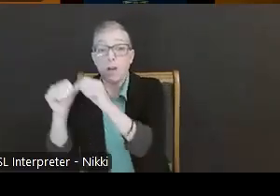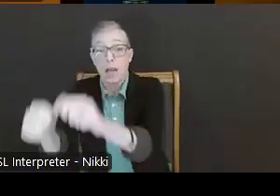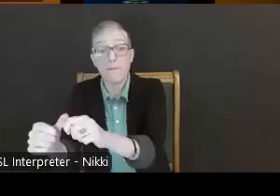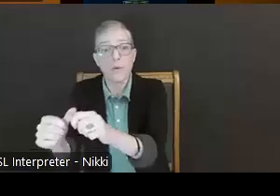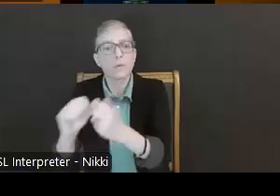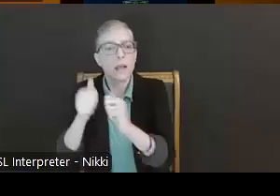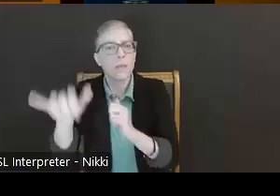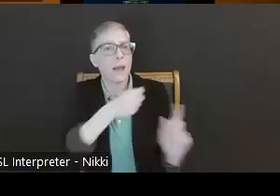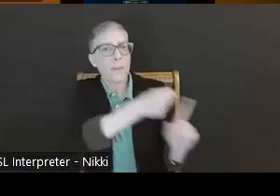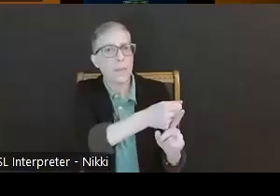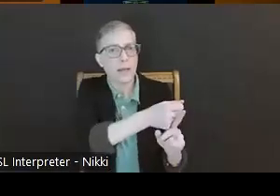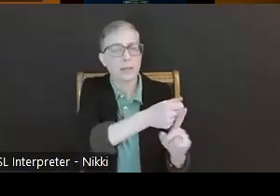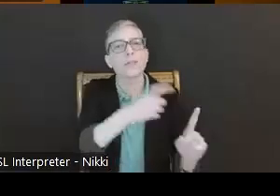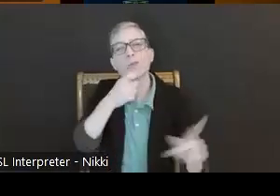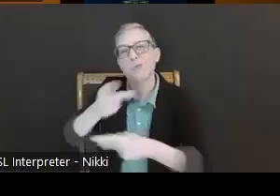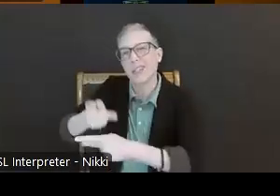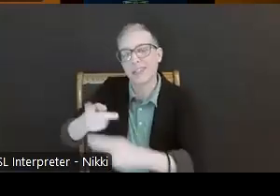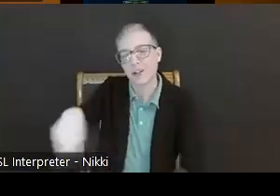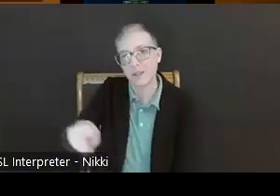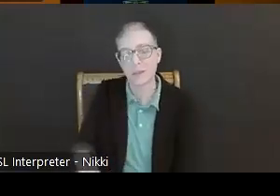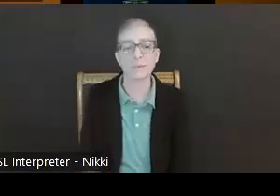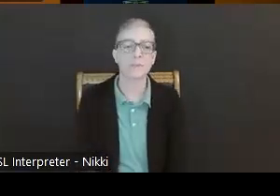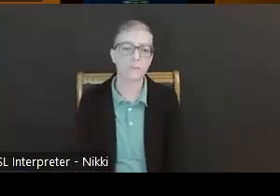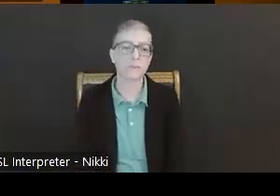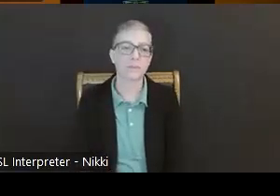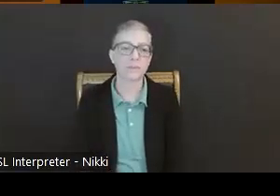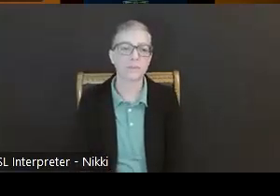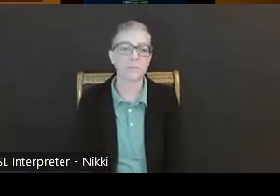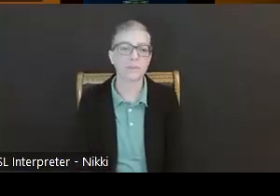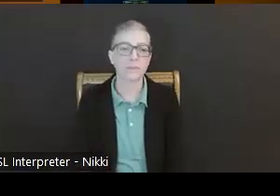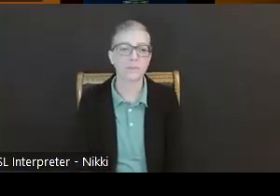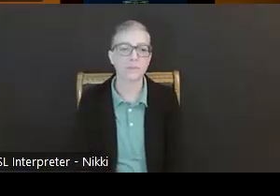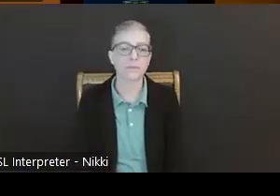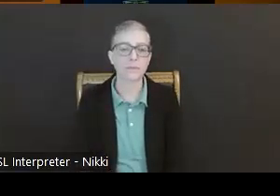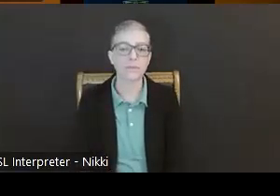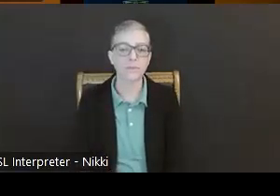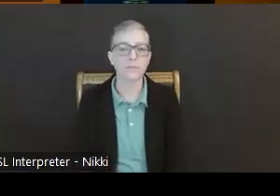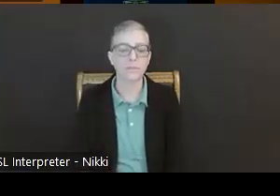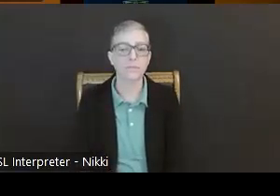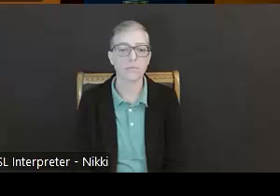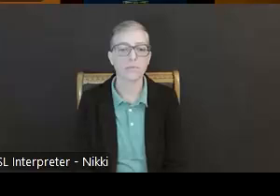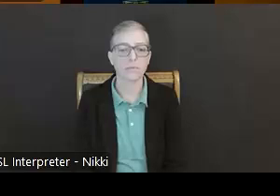um and caregivers like I said earlier I think within our infrastructure of our Health Care